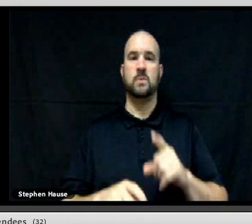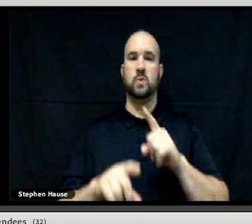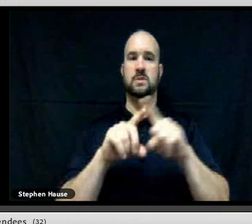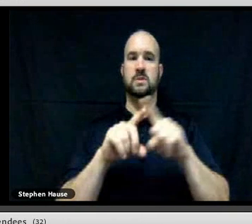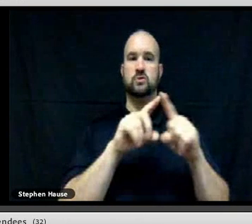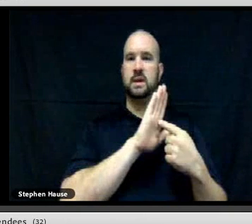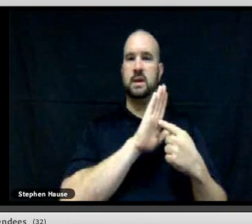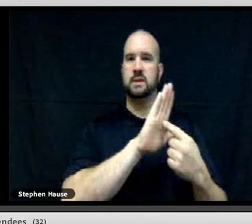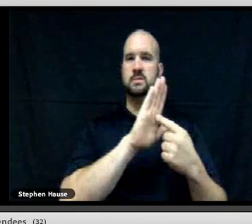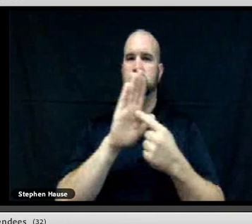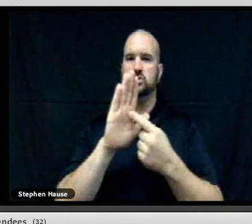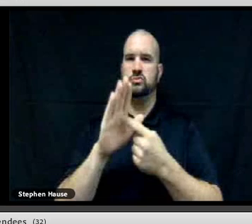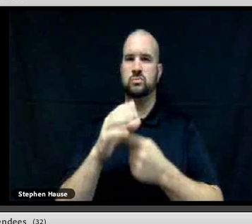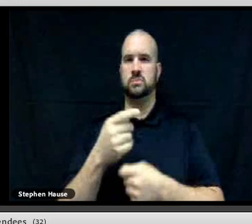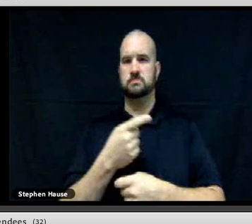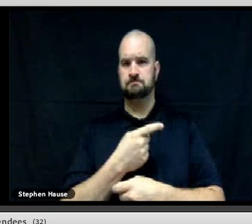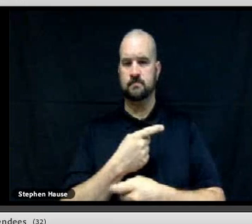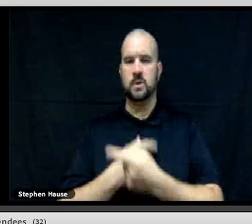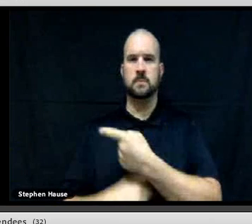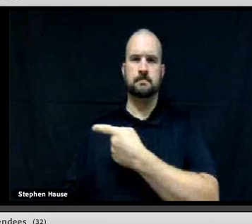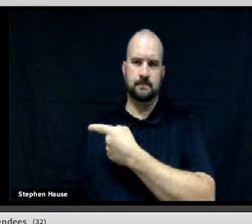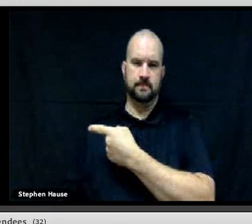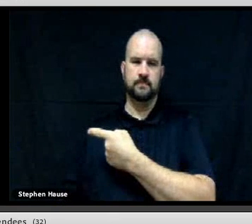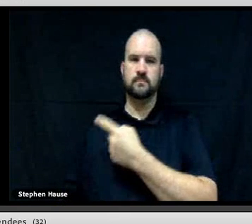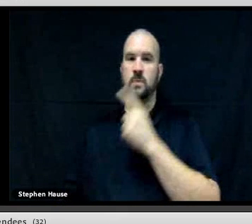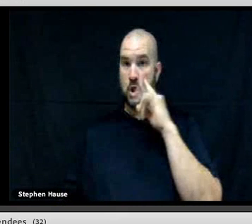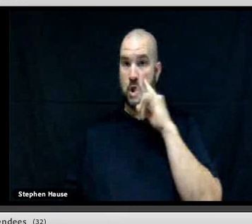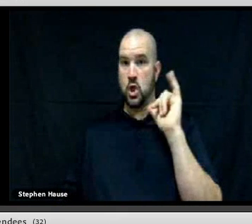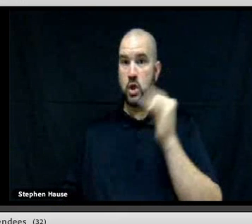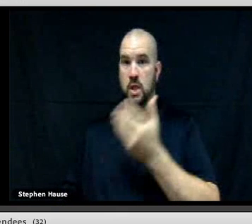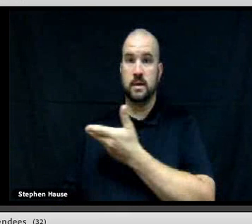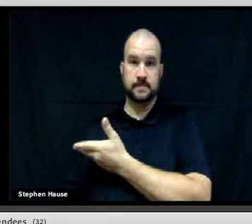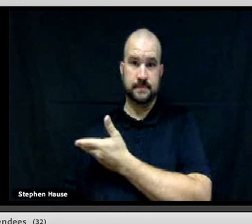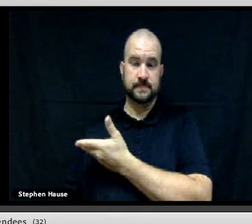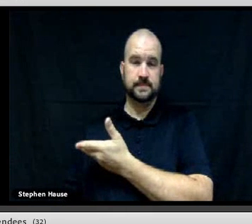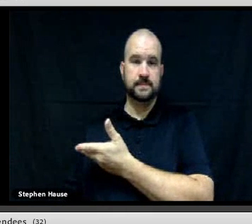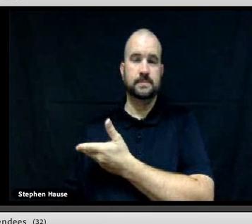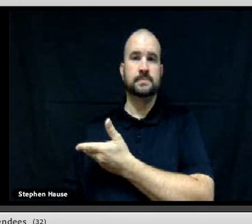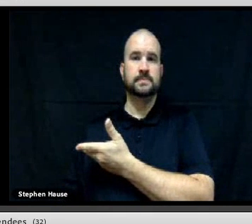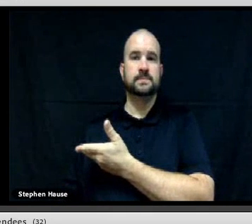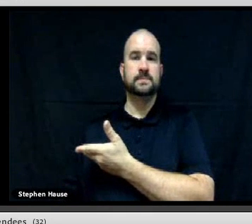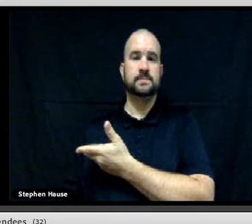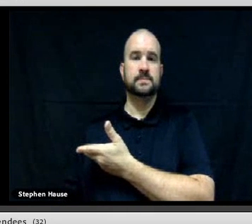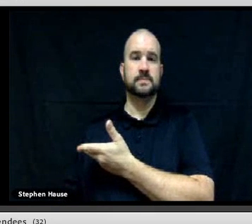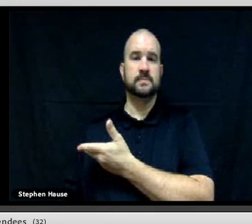Uh, they are designed to help students develop